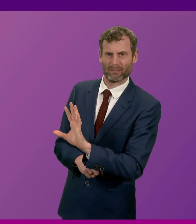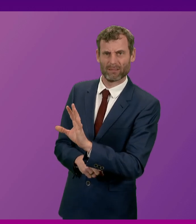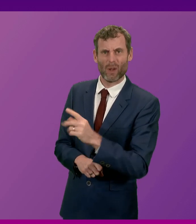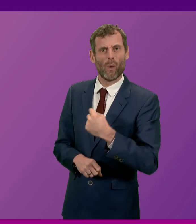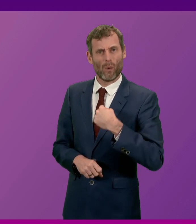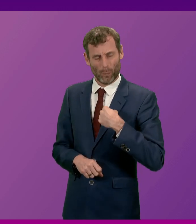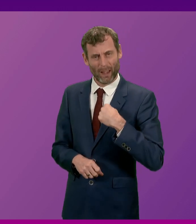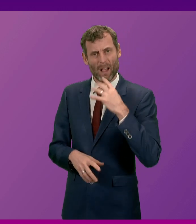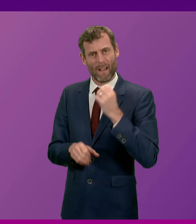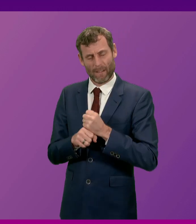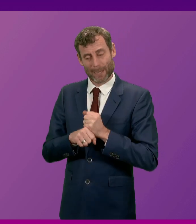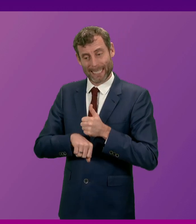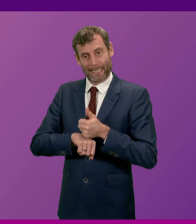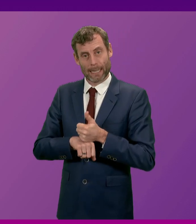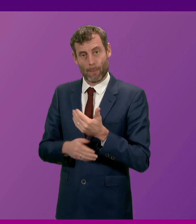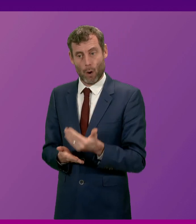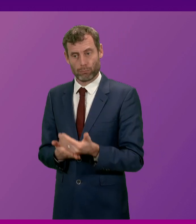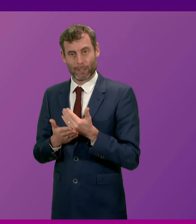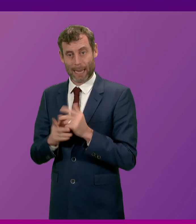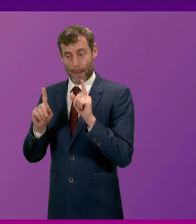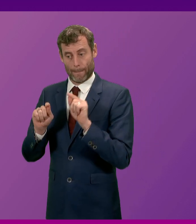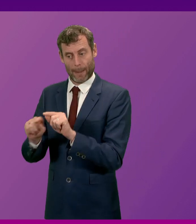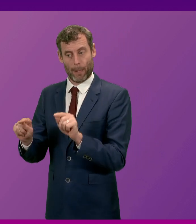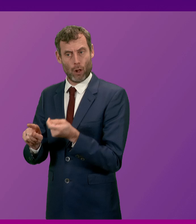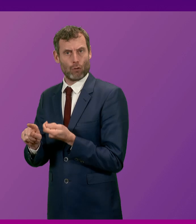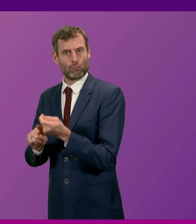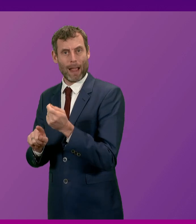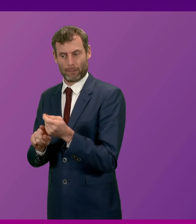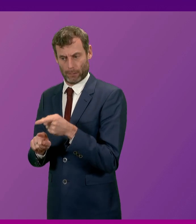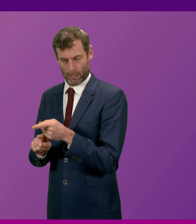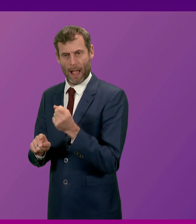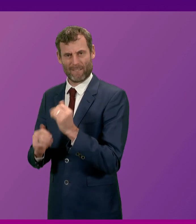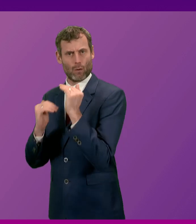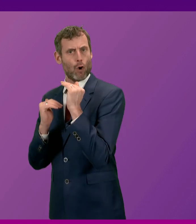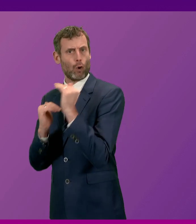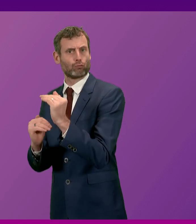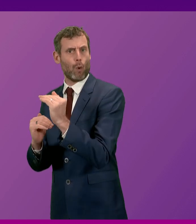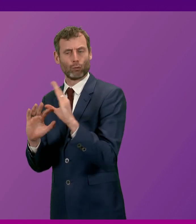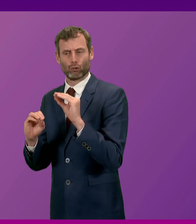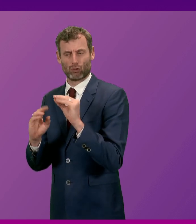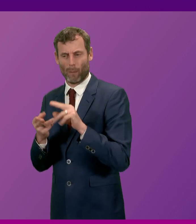protection for tenants through rent controls, and a mechanism to enable that to be the case.